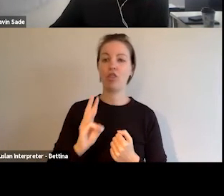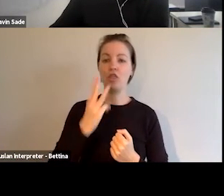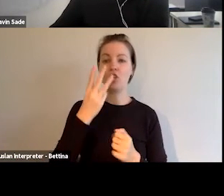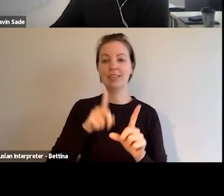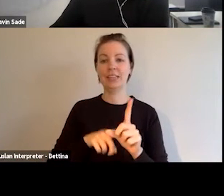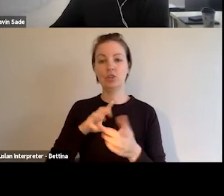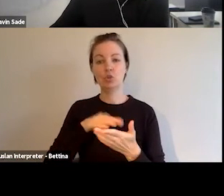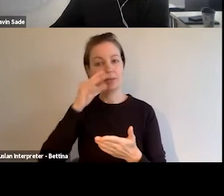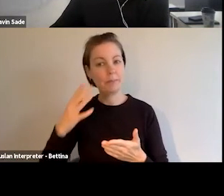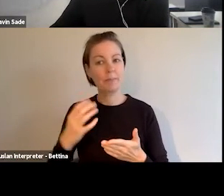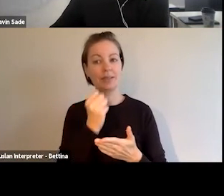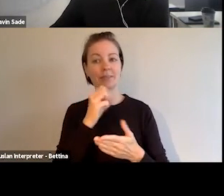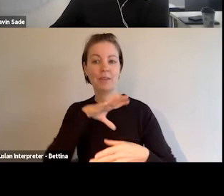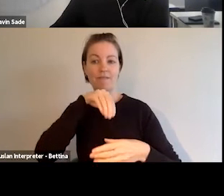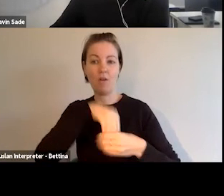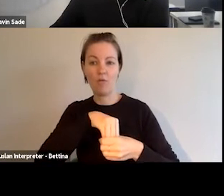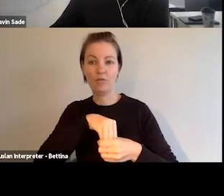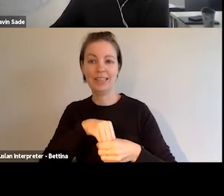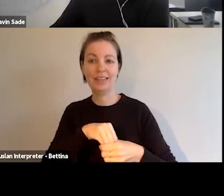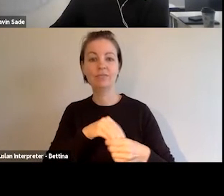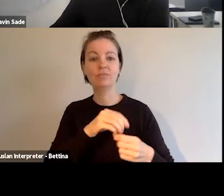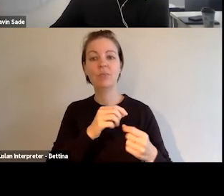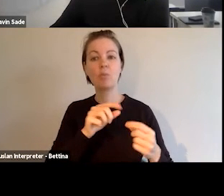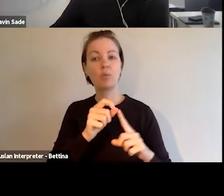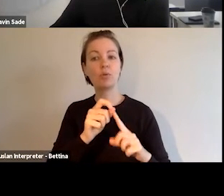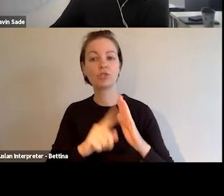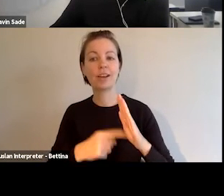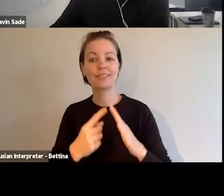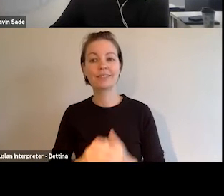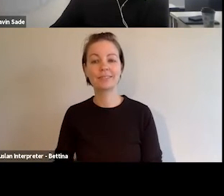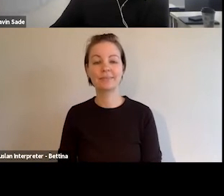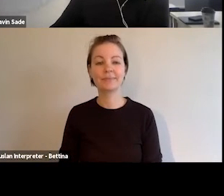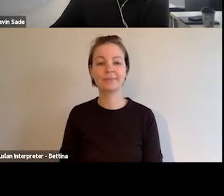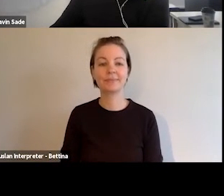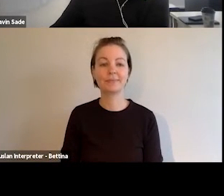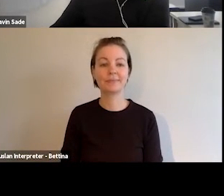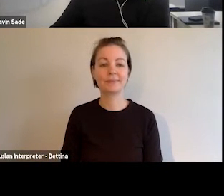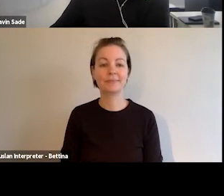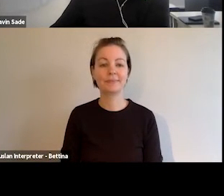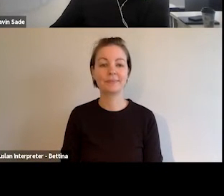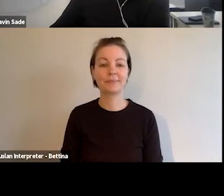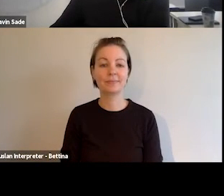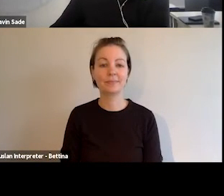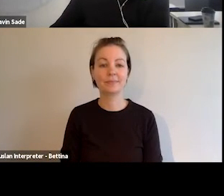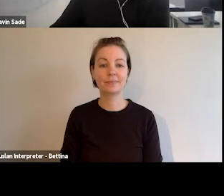interest for one of the number of projects we were running. So once we did that we had a look at